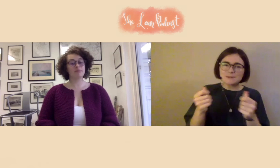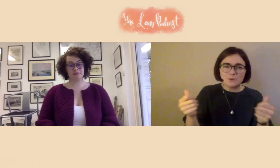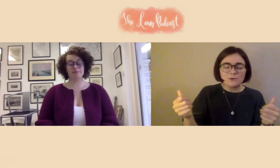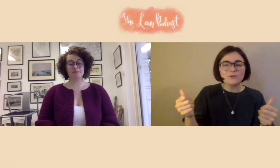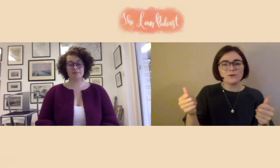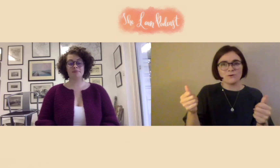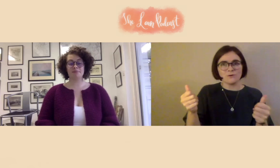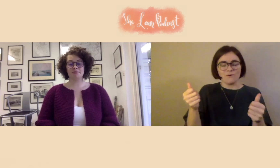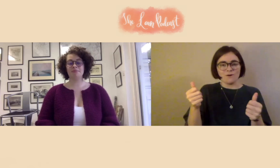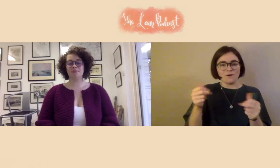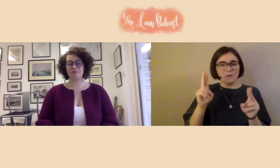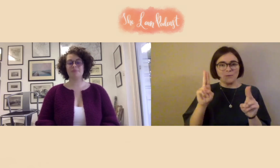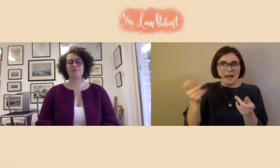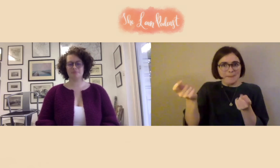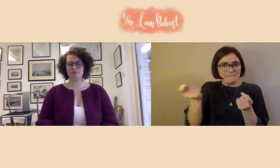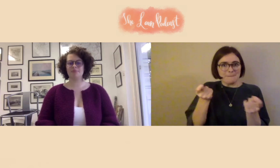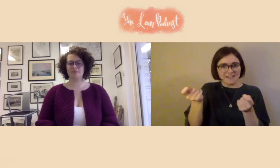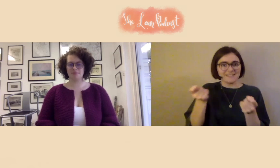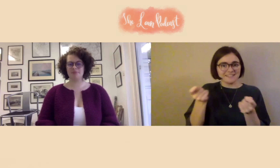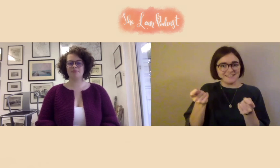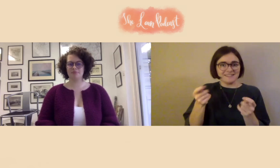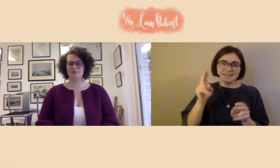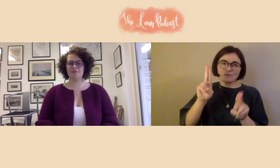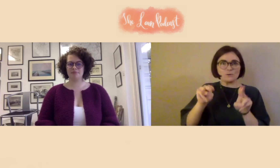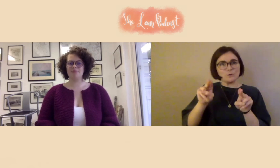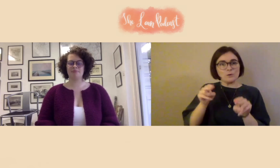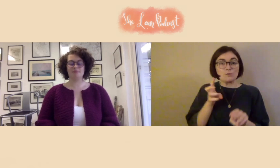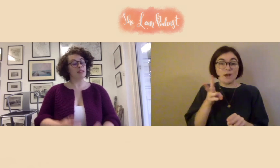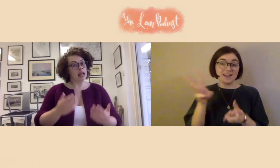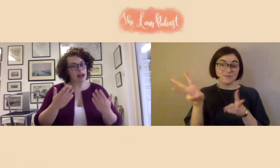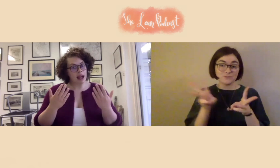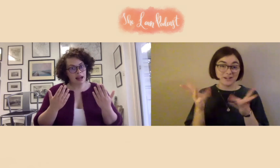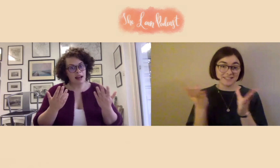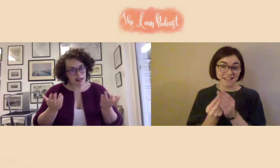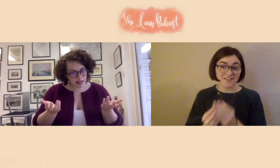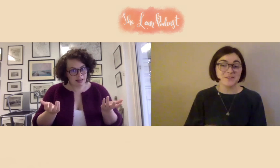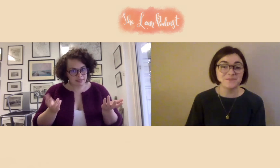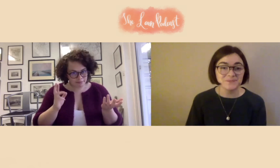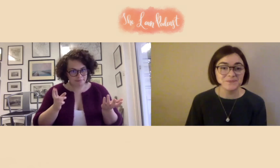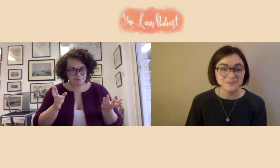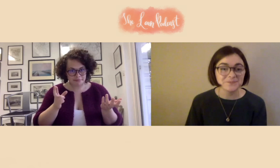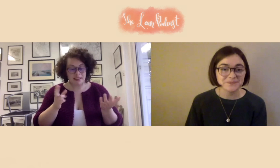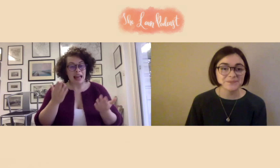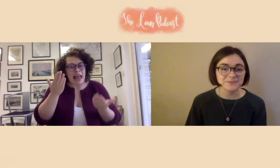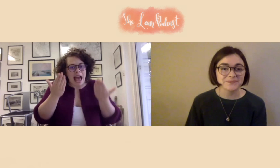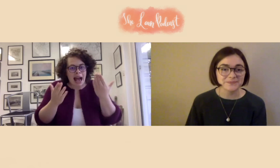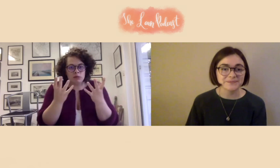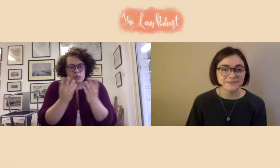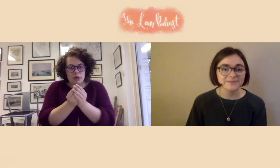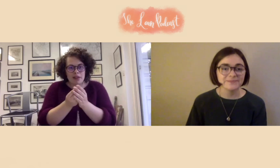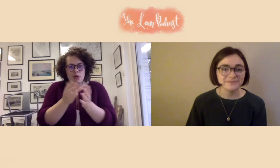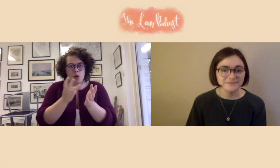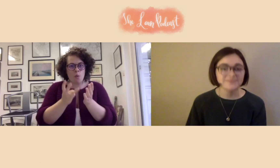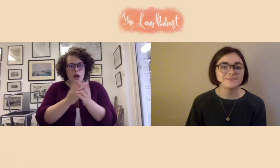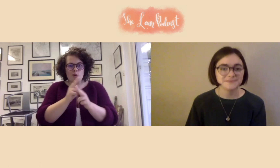are as smooth as possible. And be able to deal with this new way of working together. Absolutely. And it's very difficult